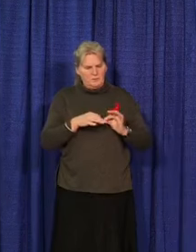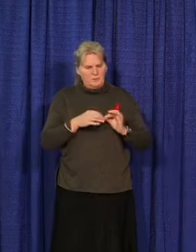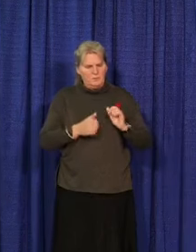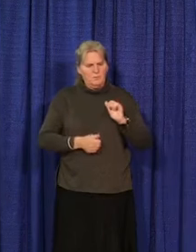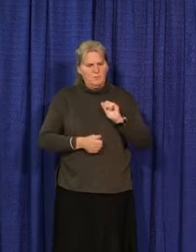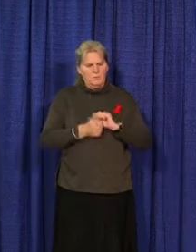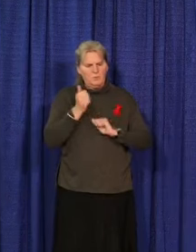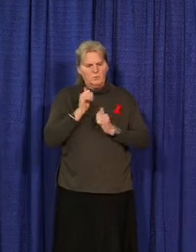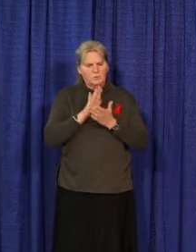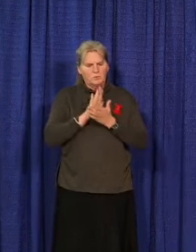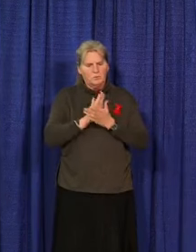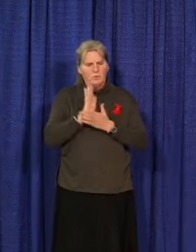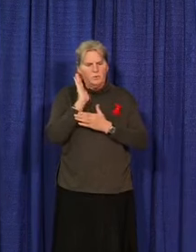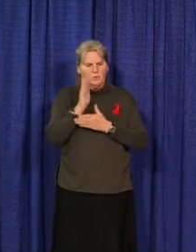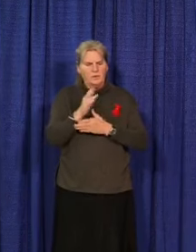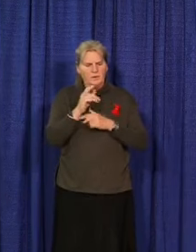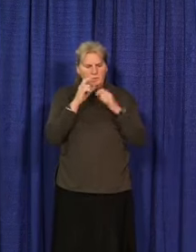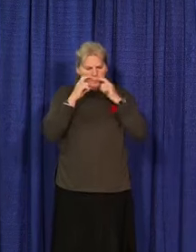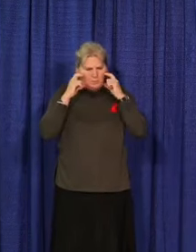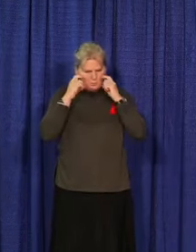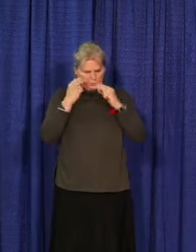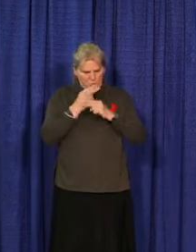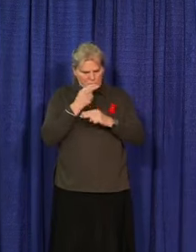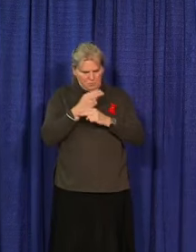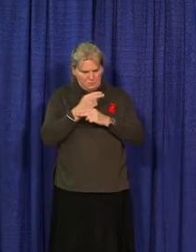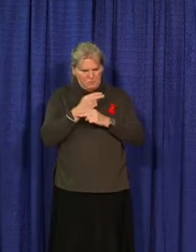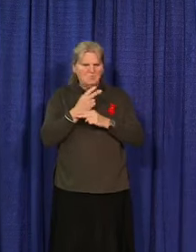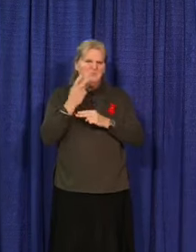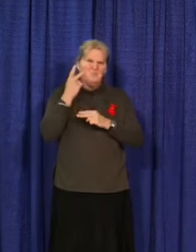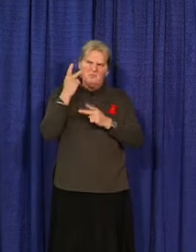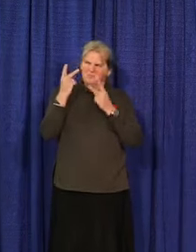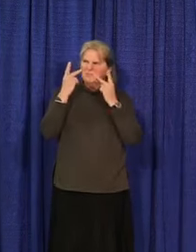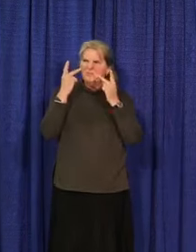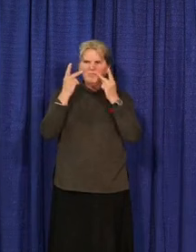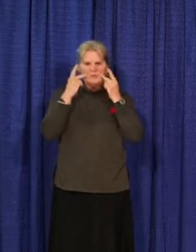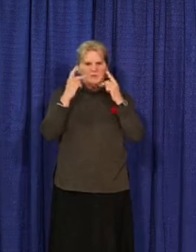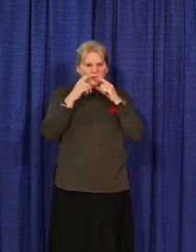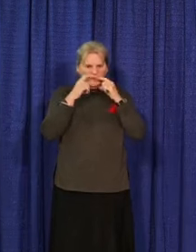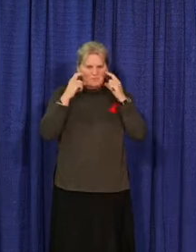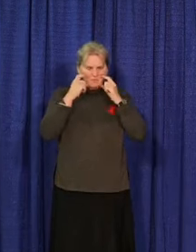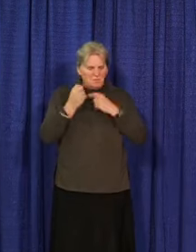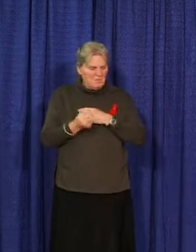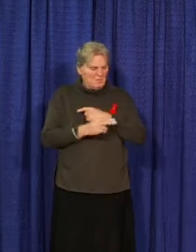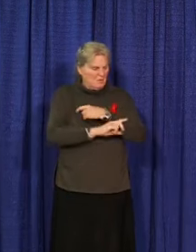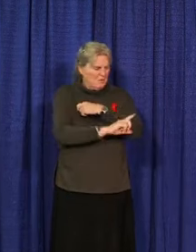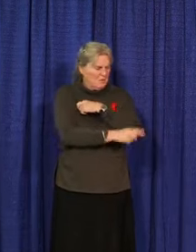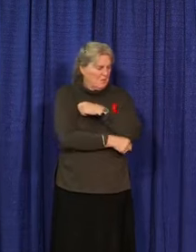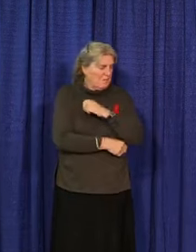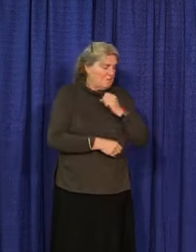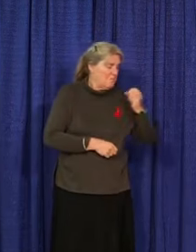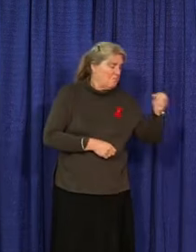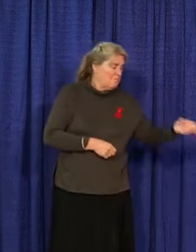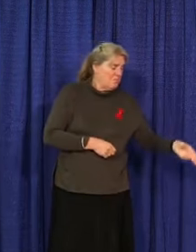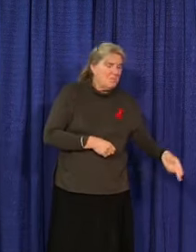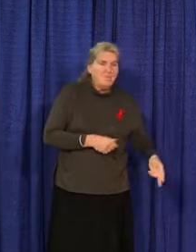schools will be using masks. We already see masks everywhere in the garbage. Have you looked into the